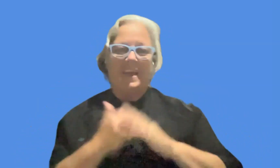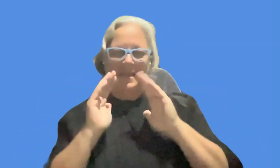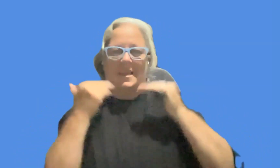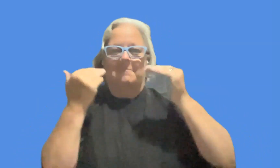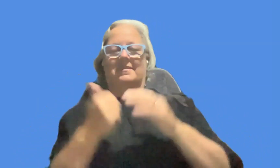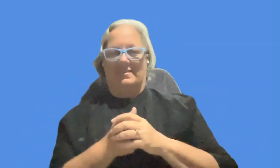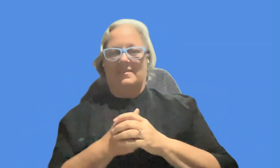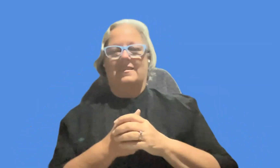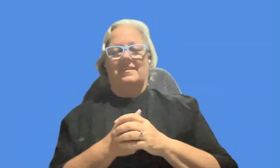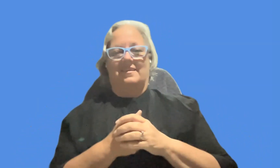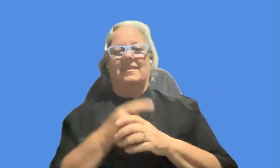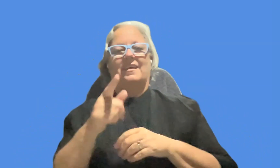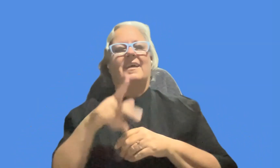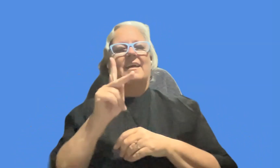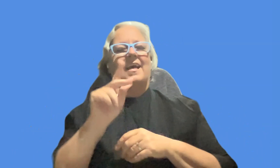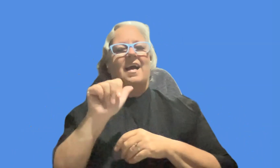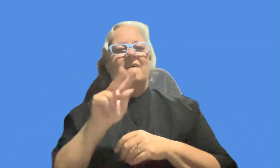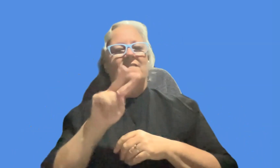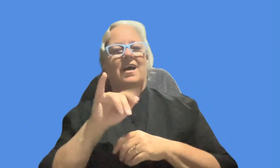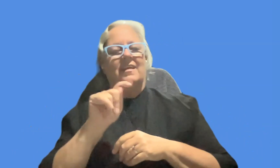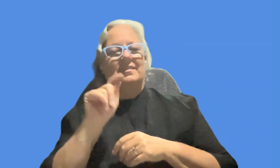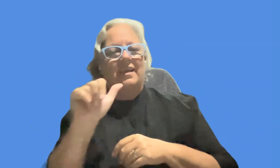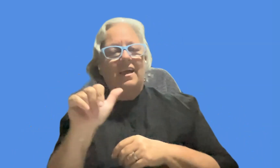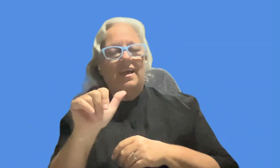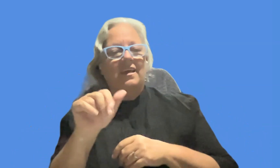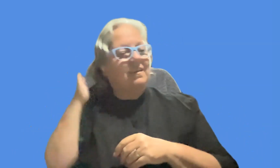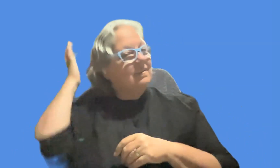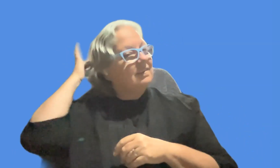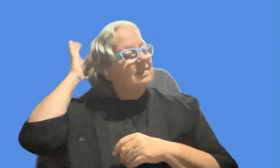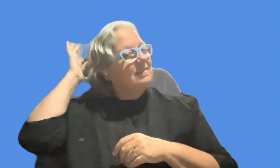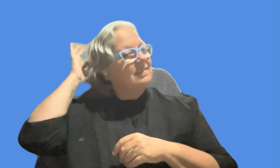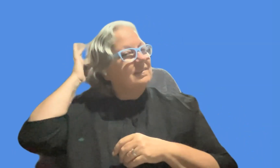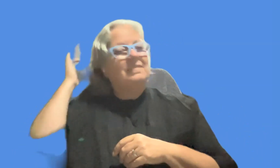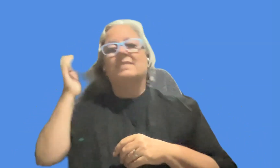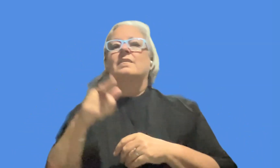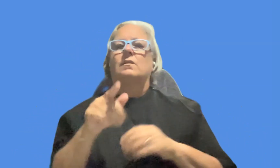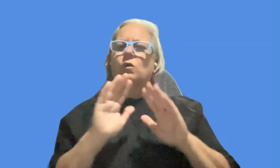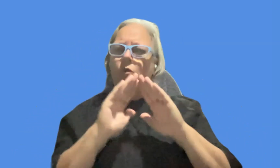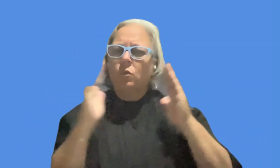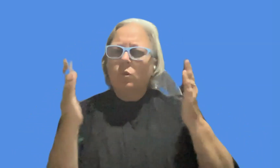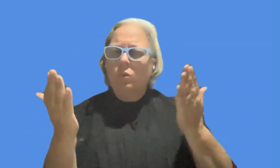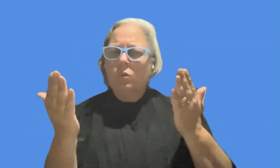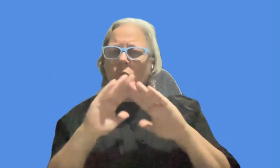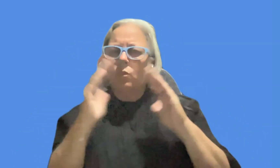I saw Kavita Brahmbhatt had dropped, I hope she comes back, you're here? We have our